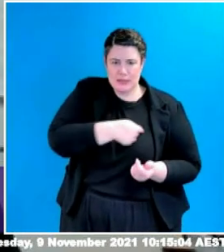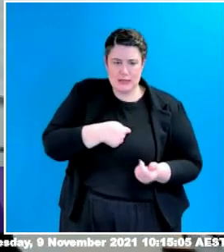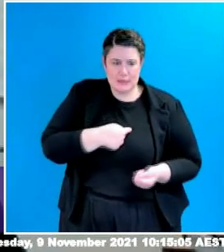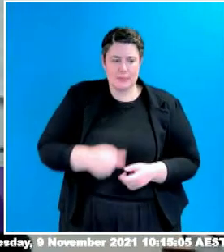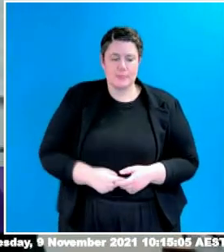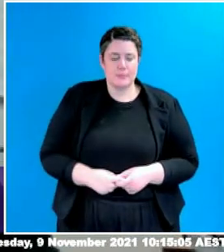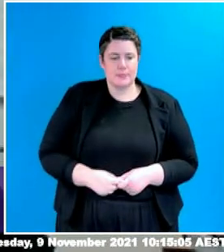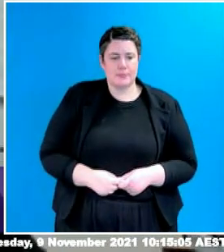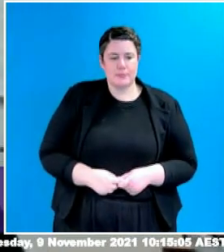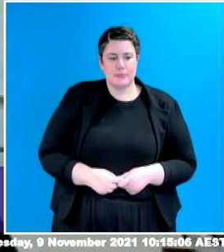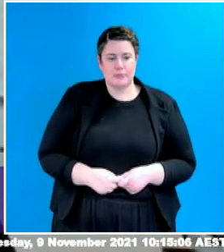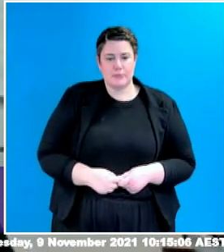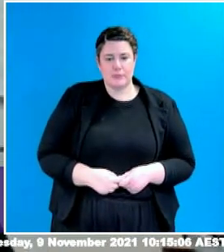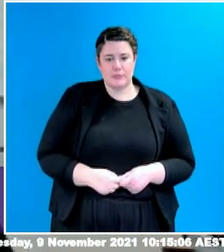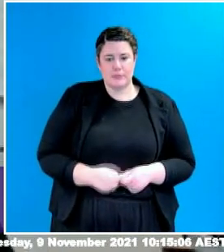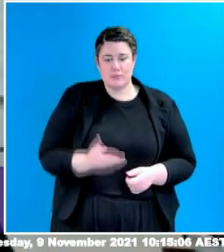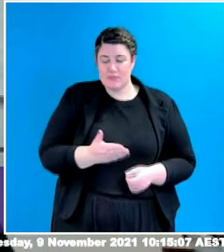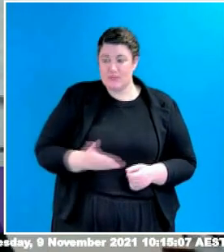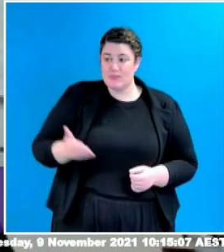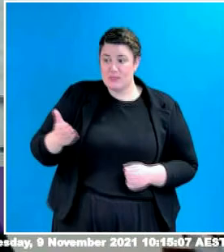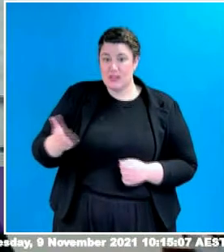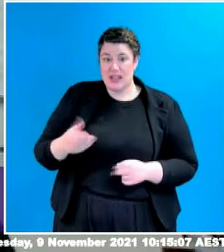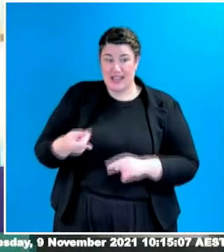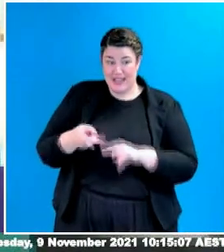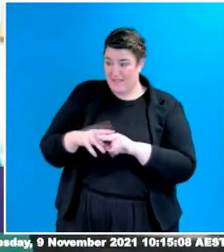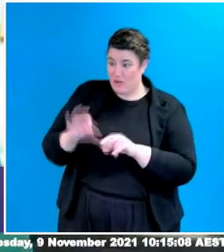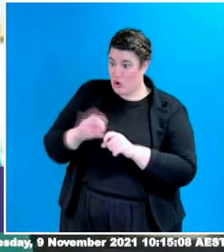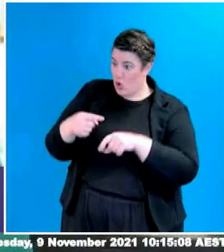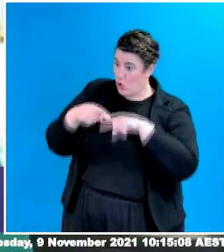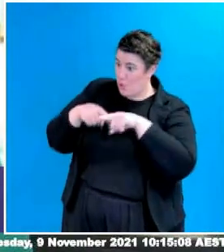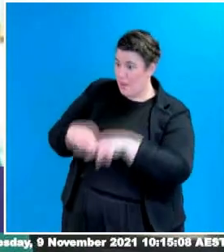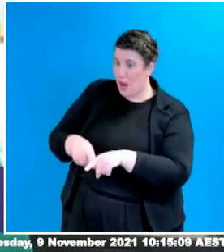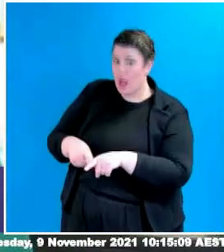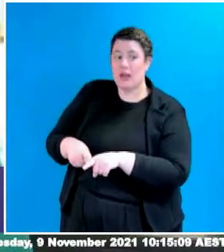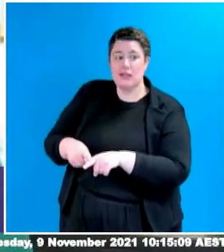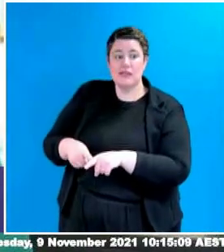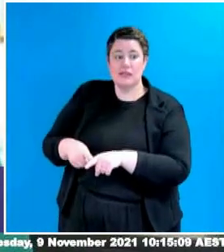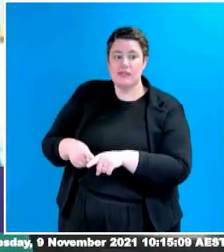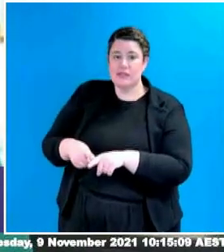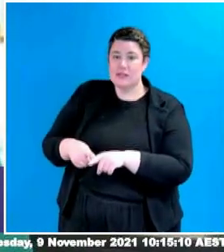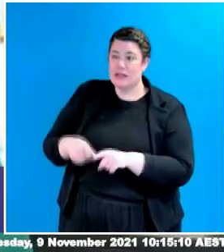Yes. It's really the consequences of non-compliance that motivates public authorities.